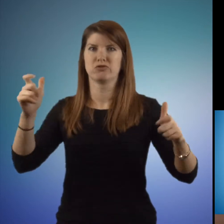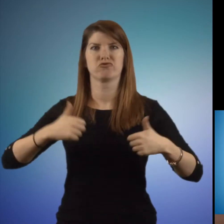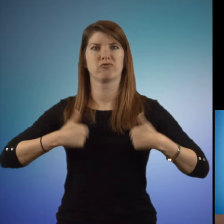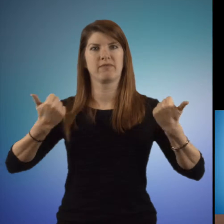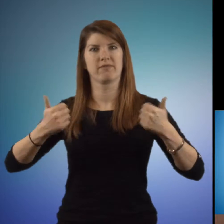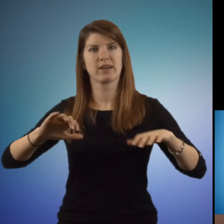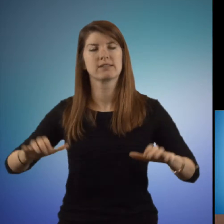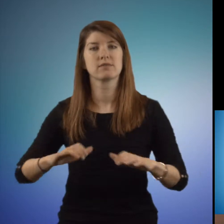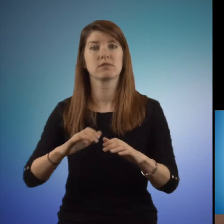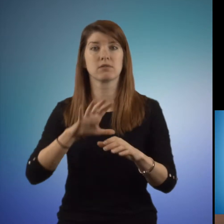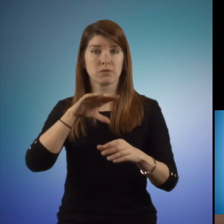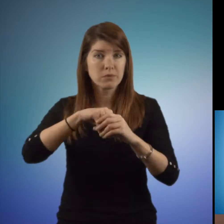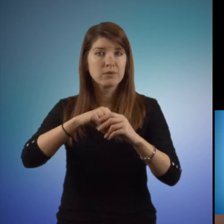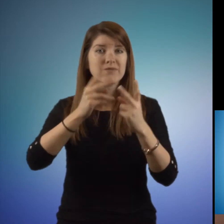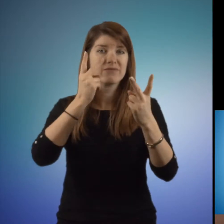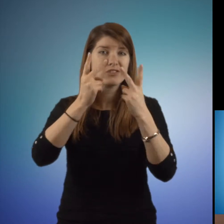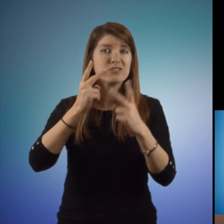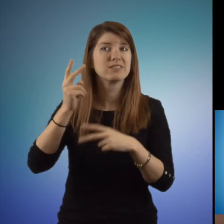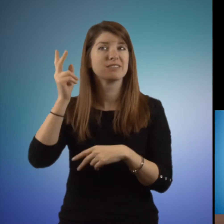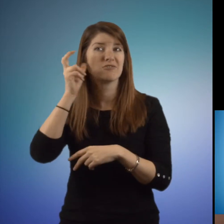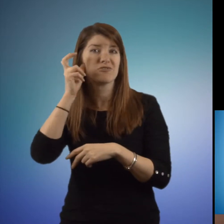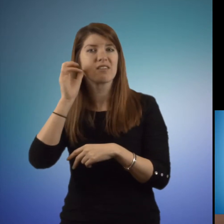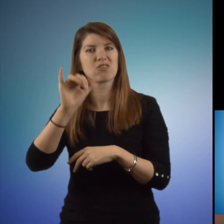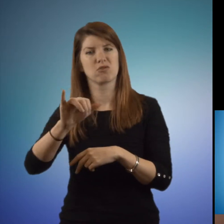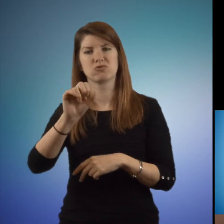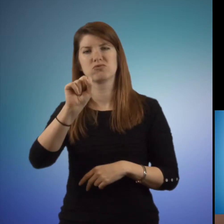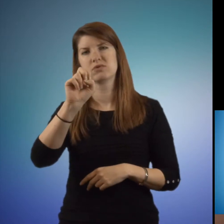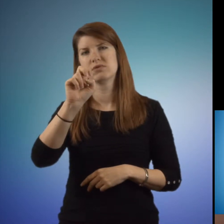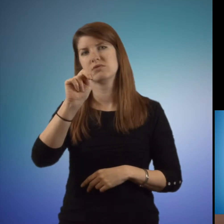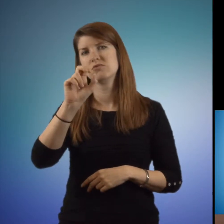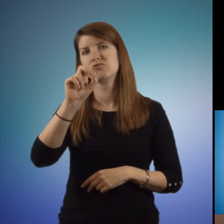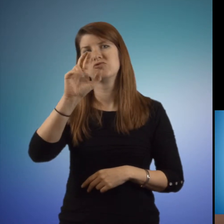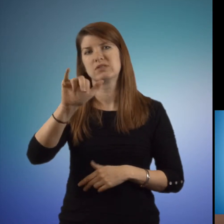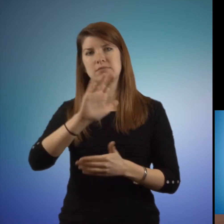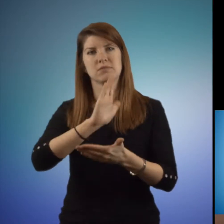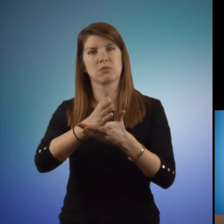and hearing are both sensory impairments that qualify under major life activities,